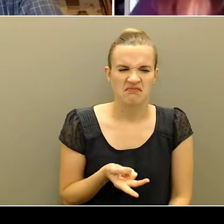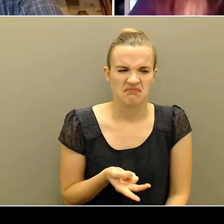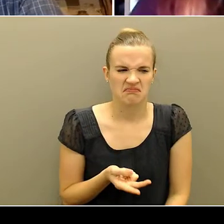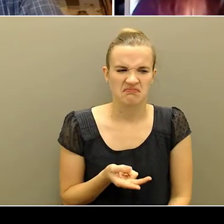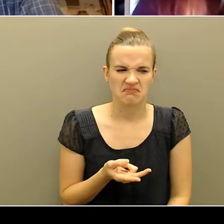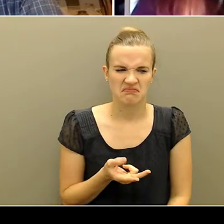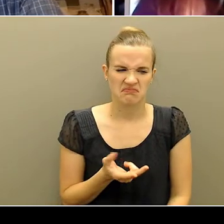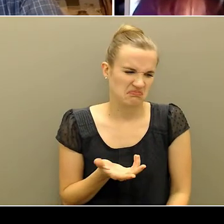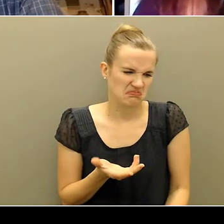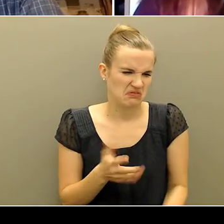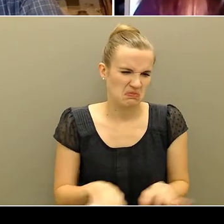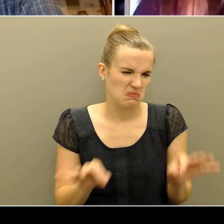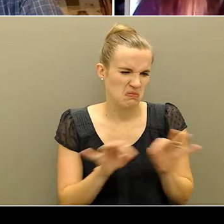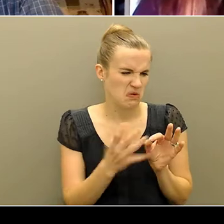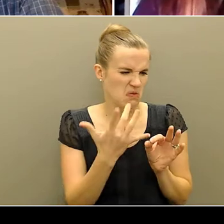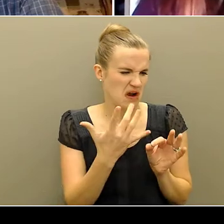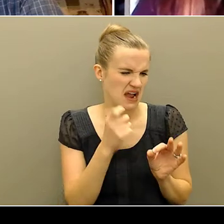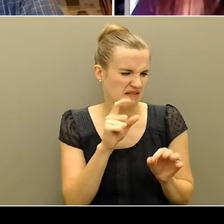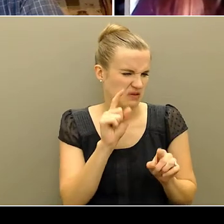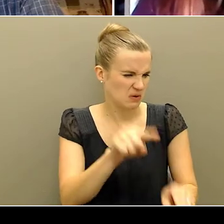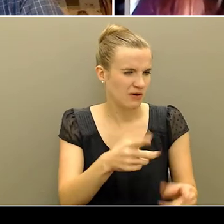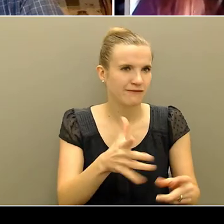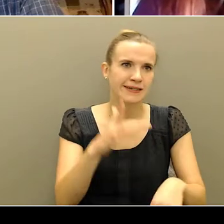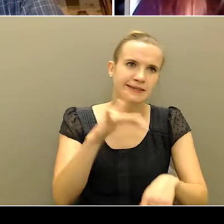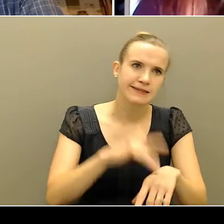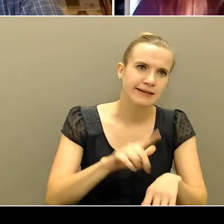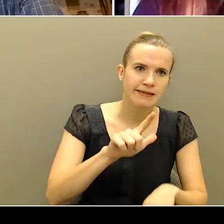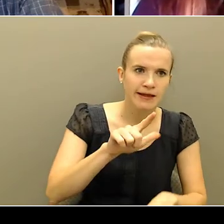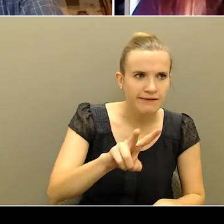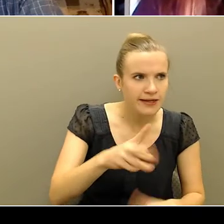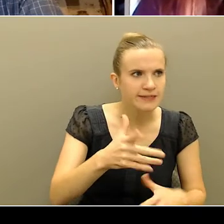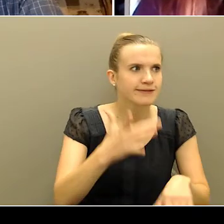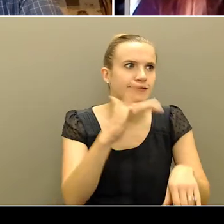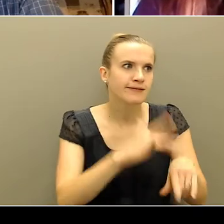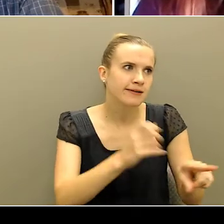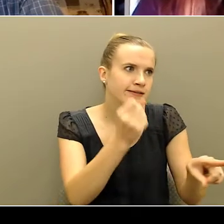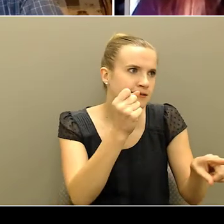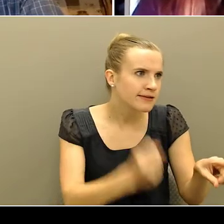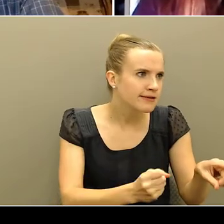Oh, was I wrong. Oh my goodness. Oh my goodness, I was so wrong. And it just